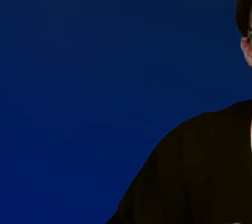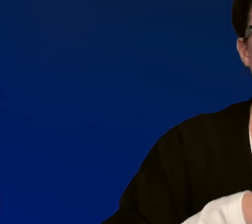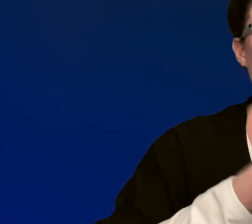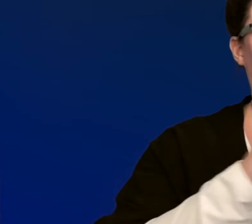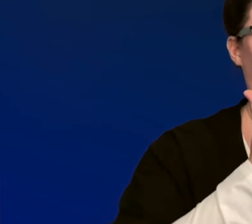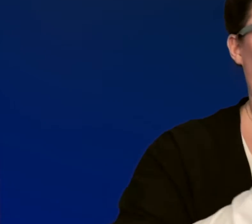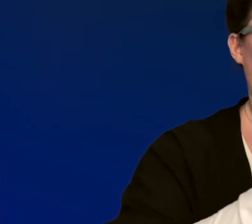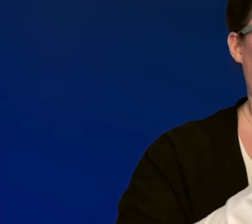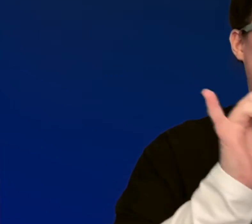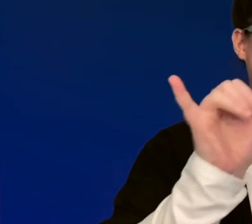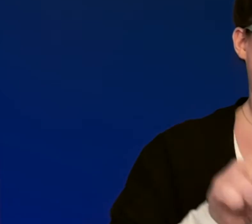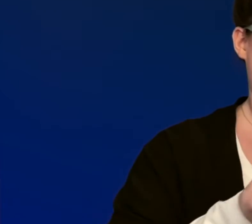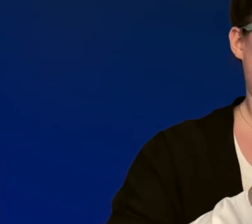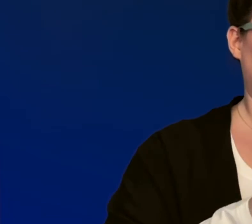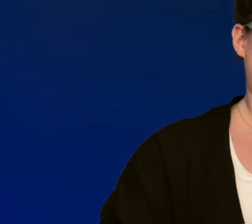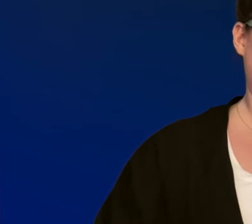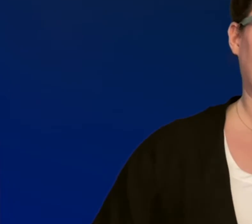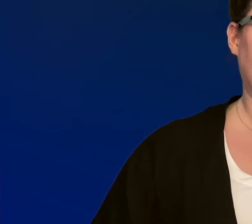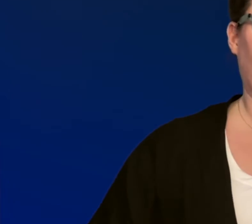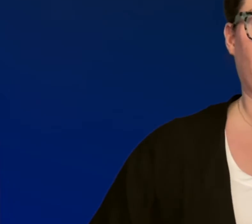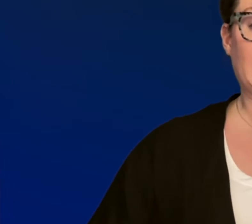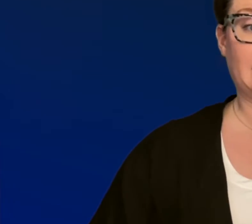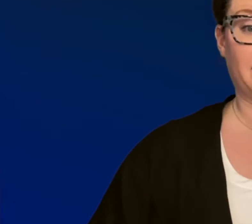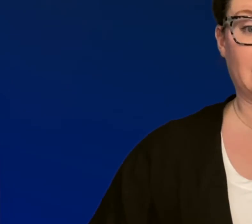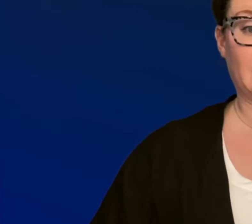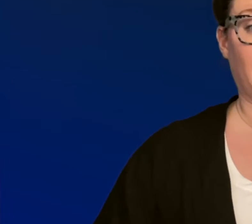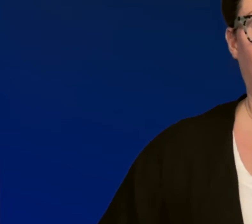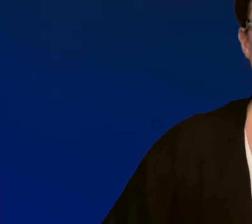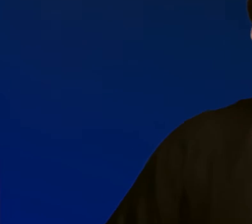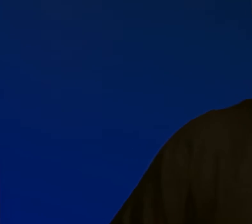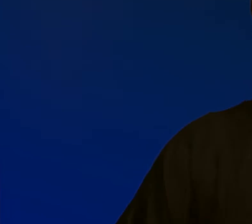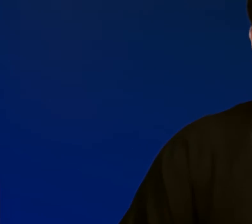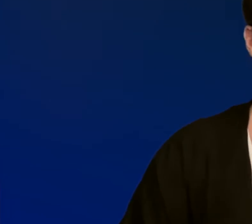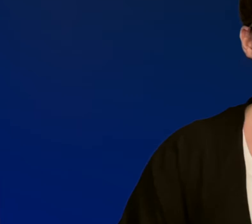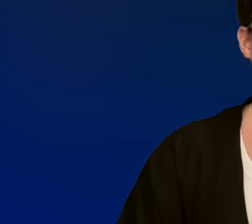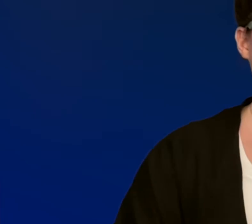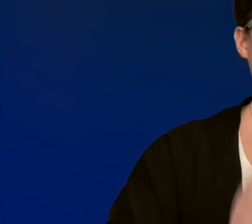about how the legal system works for victims of domestic violence and sexual assault.